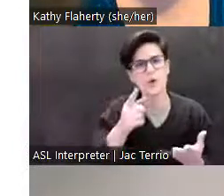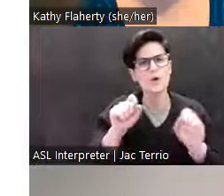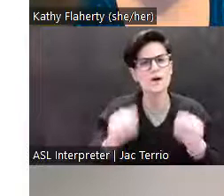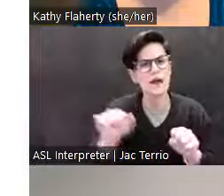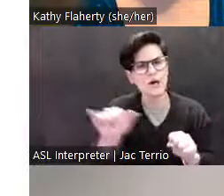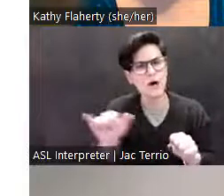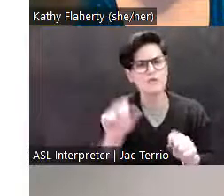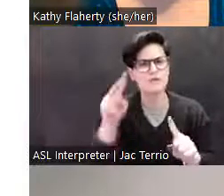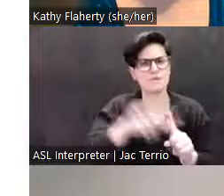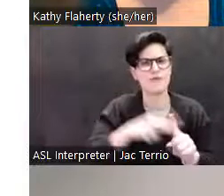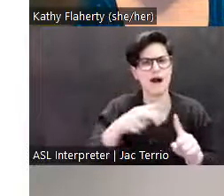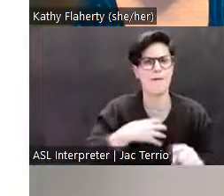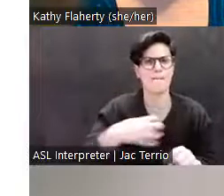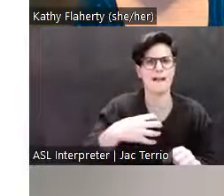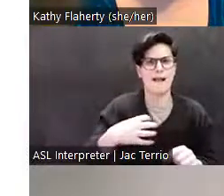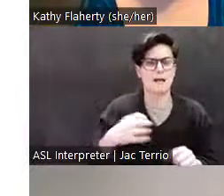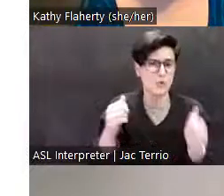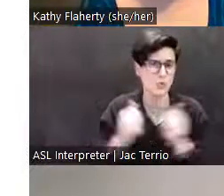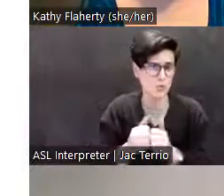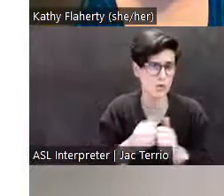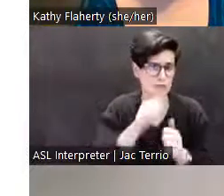along with the Eoc. 15:32:43 You can also file a complaint with